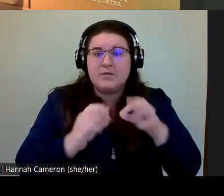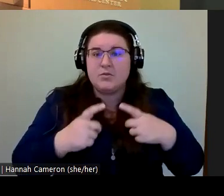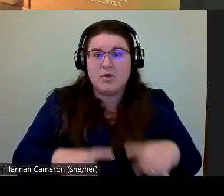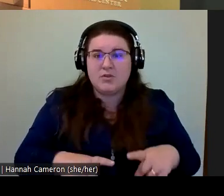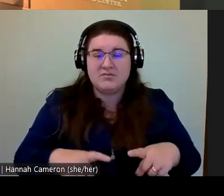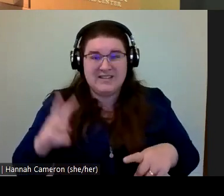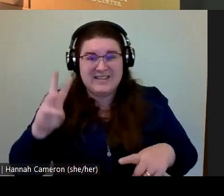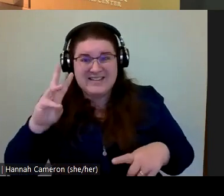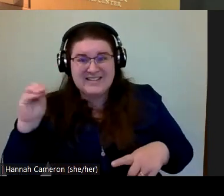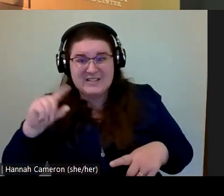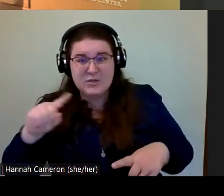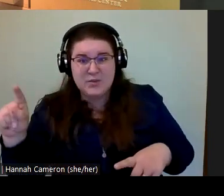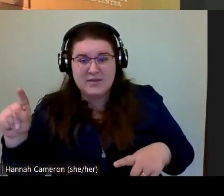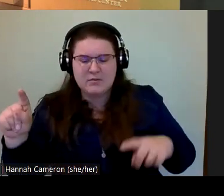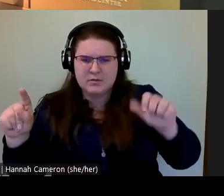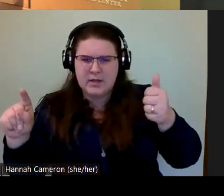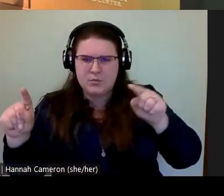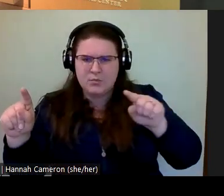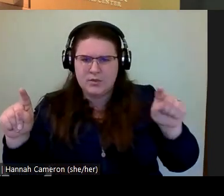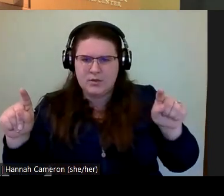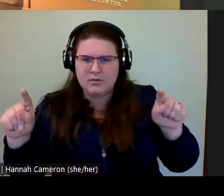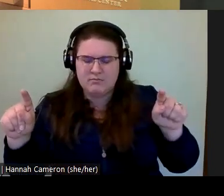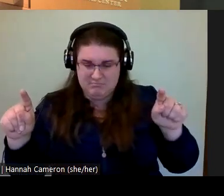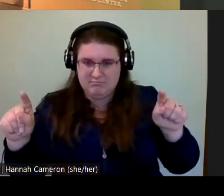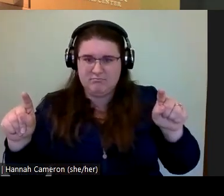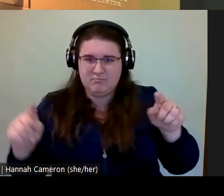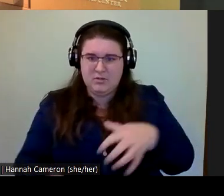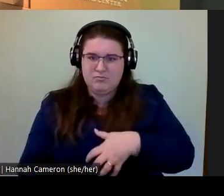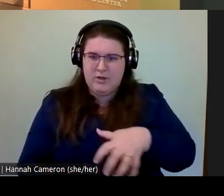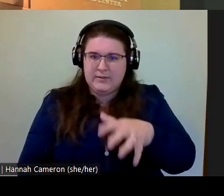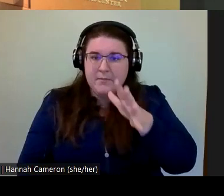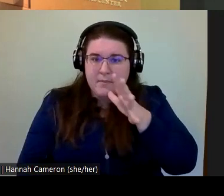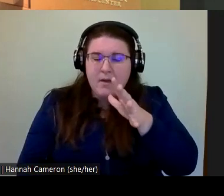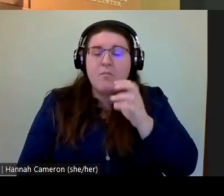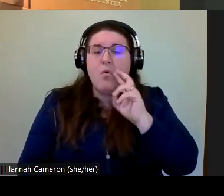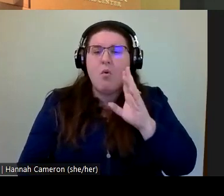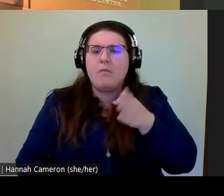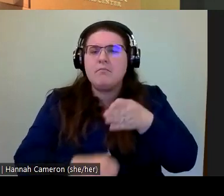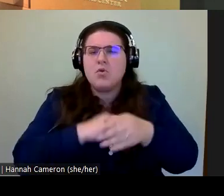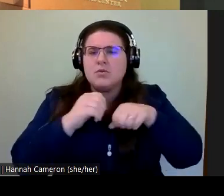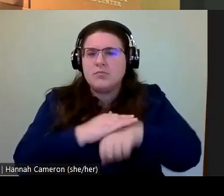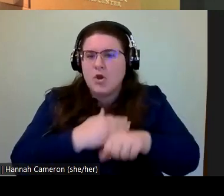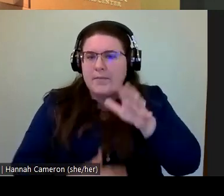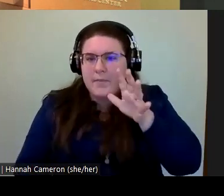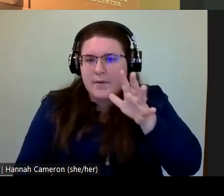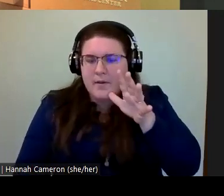know pregnant uh or if you've just given birth to a child the Mayo Clinic uh was not involved in any